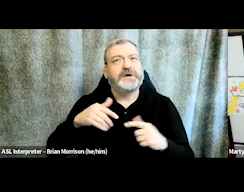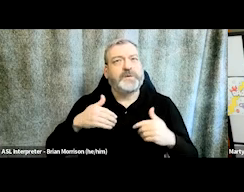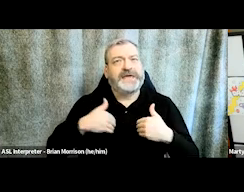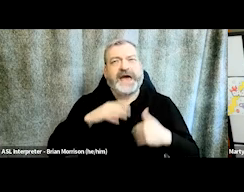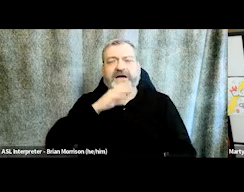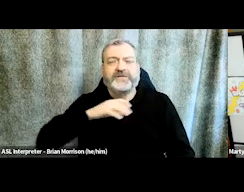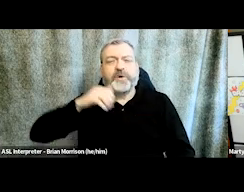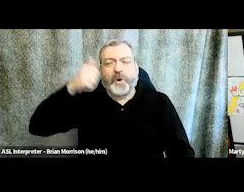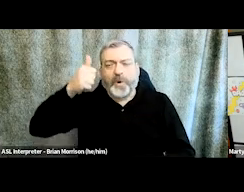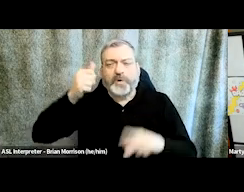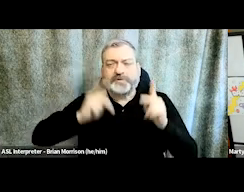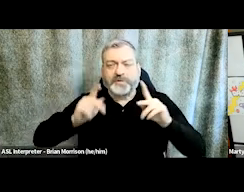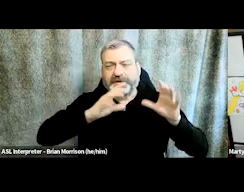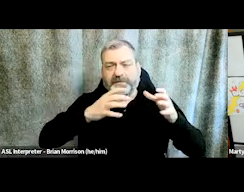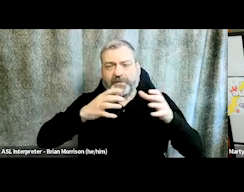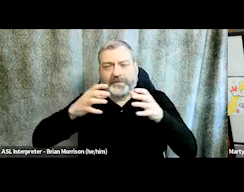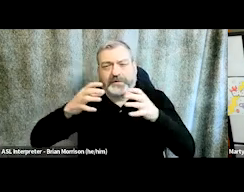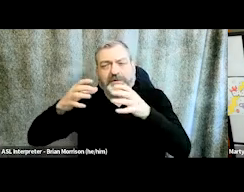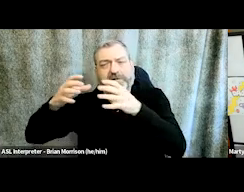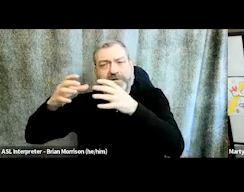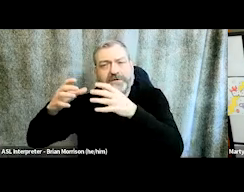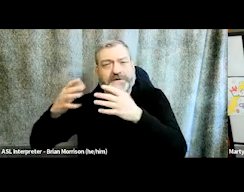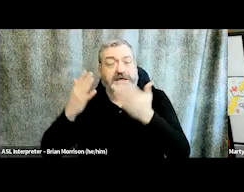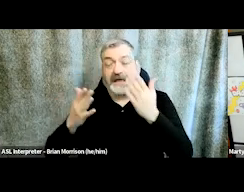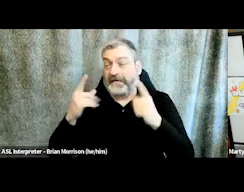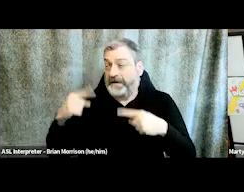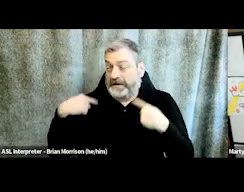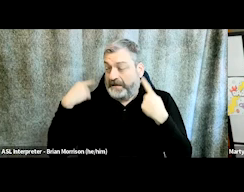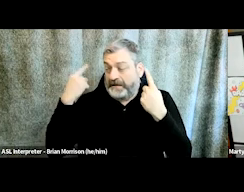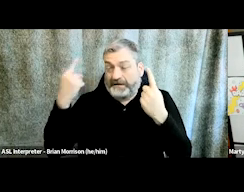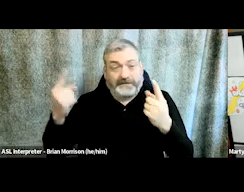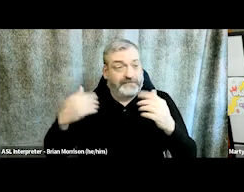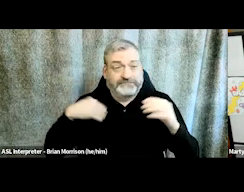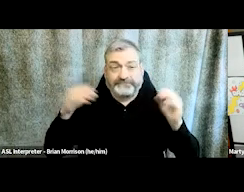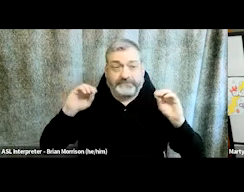folks who may not have had a visible or disability that they were used